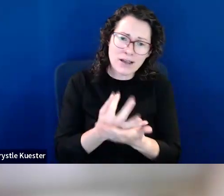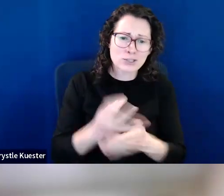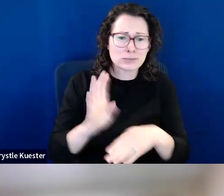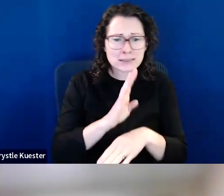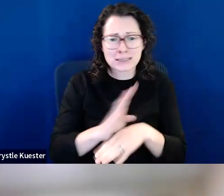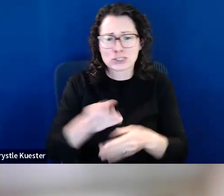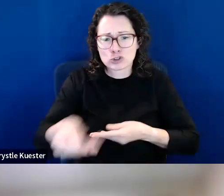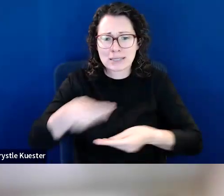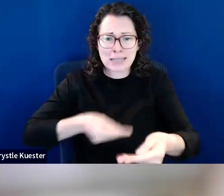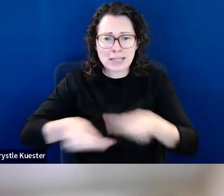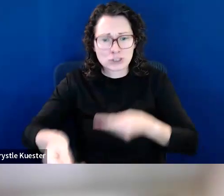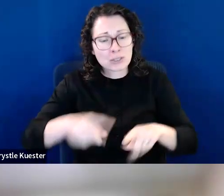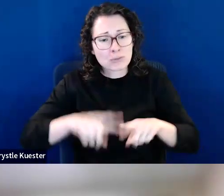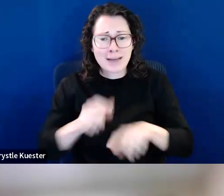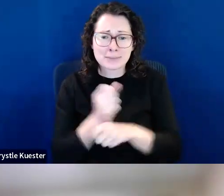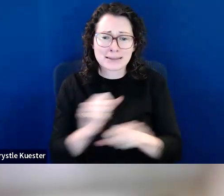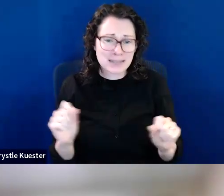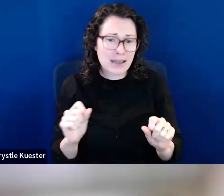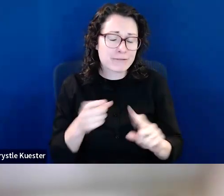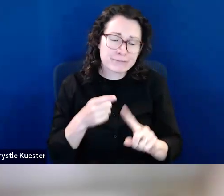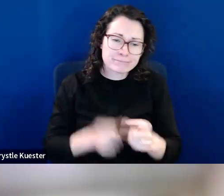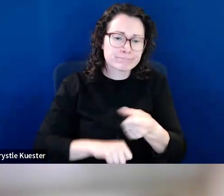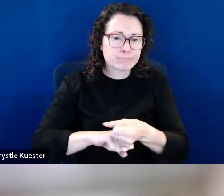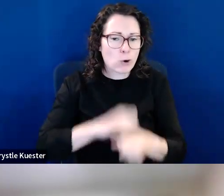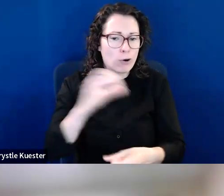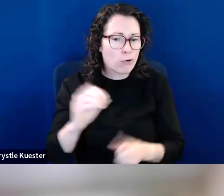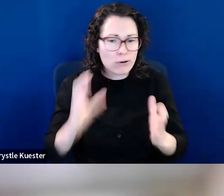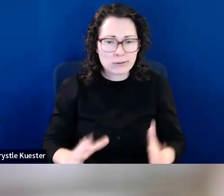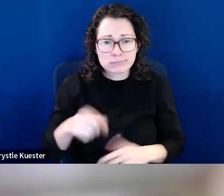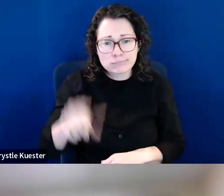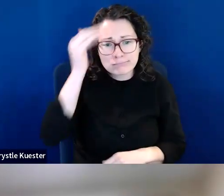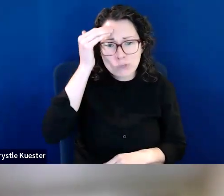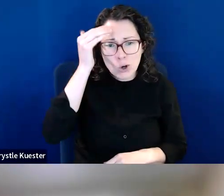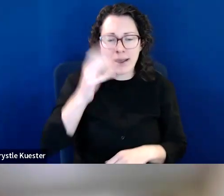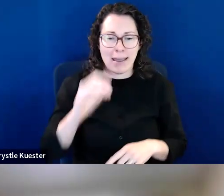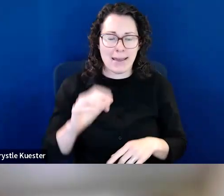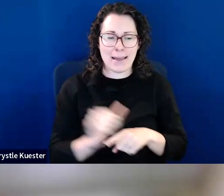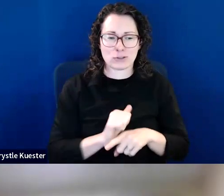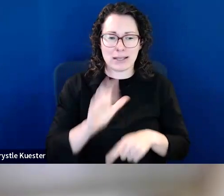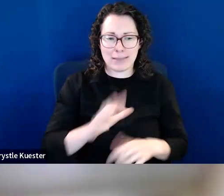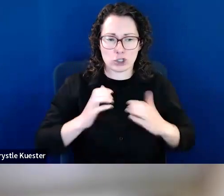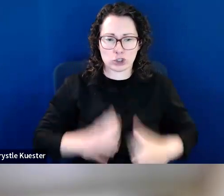transactions reliably safe and support Oregonians in knowing and exercising their consumer rights.